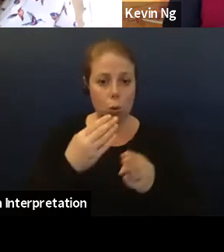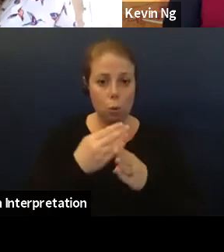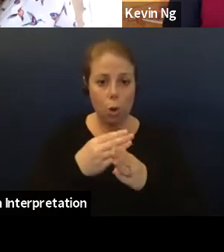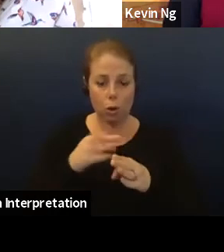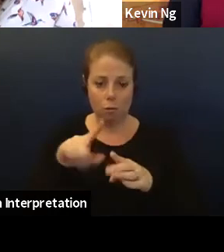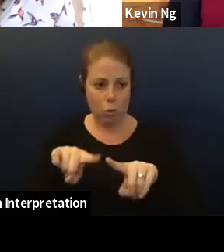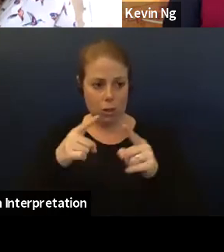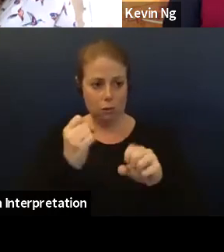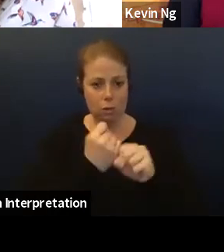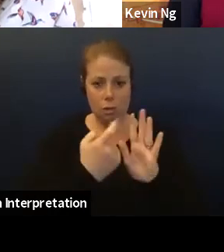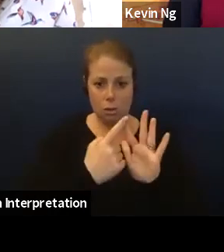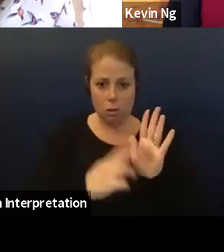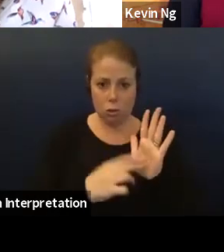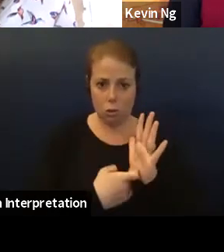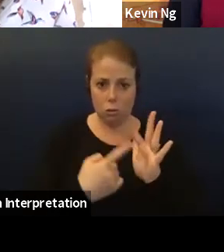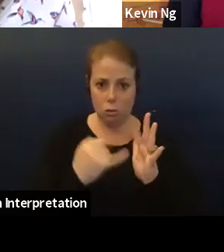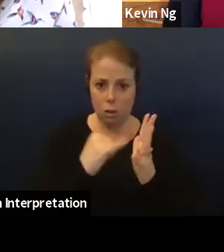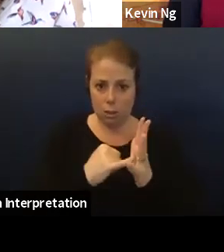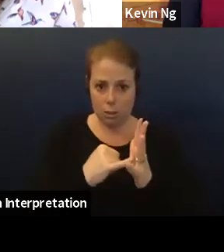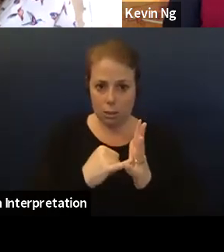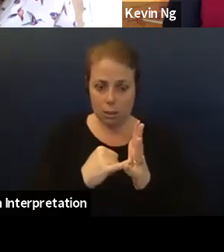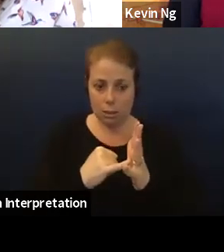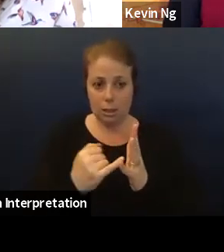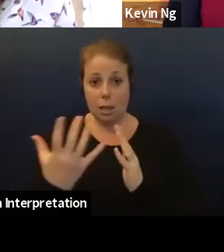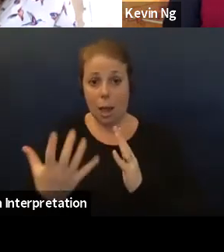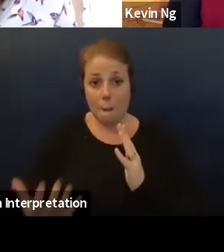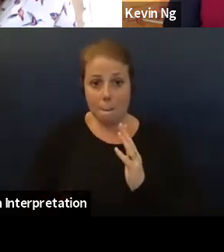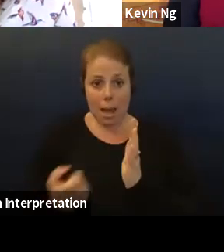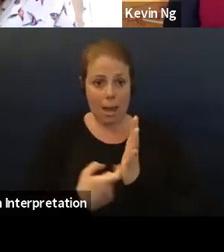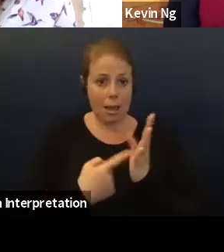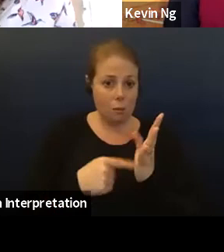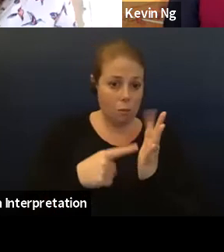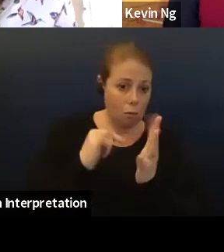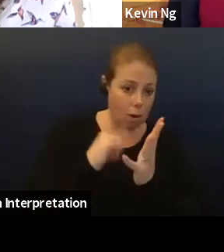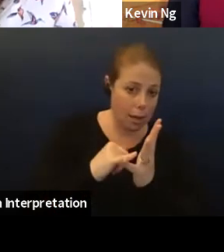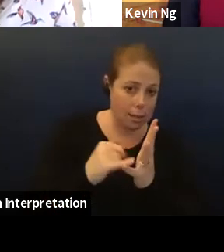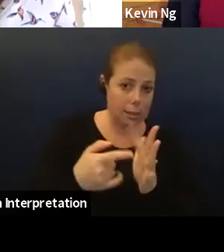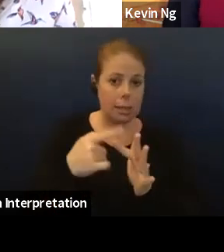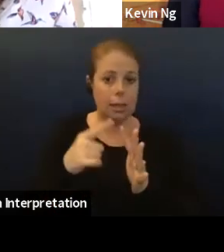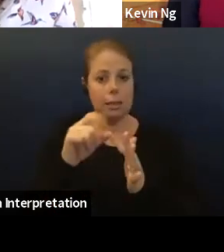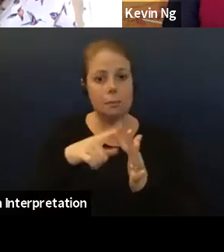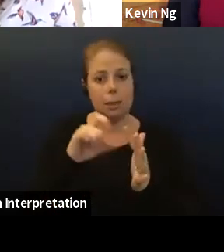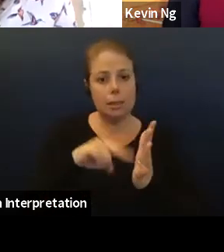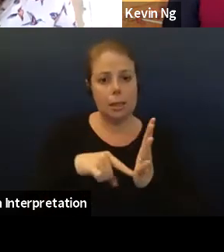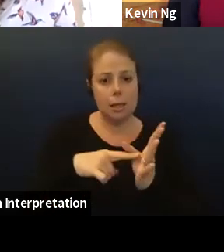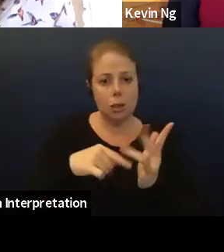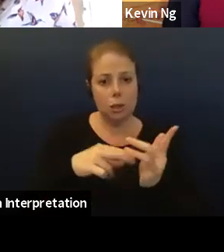difference in pay rates and expectations and like the language in working in different art forms,